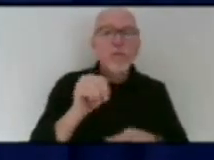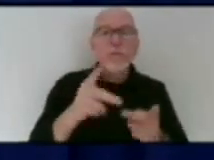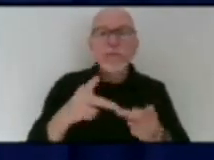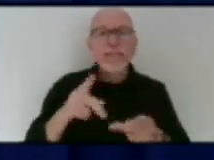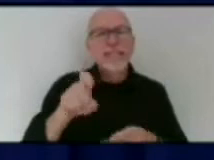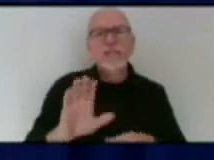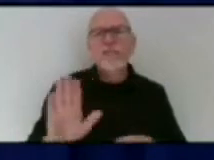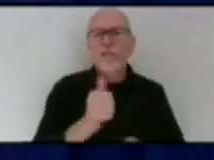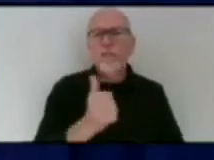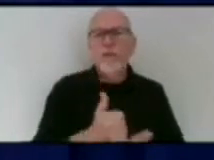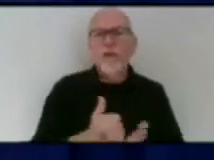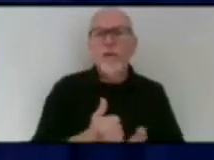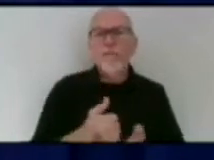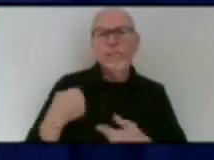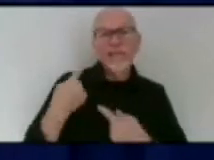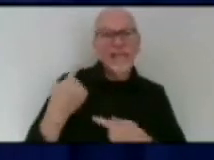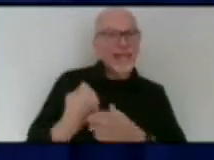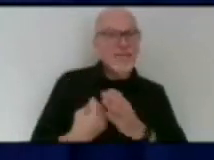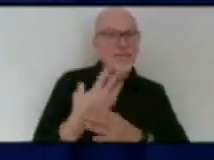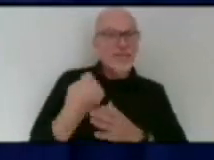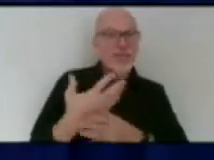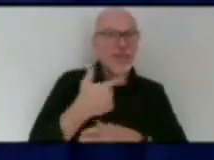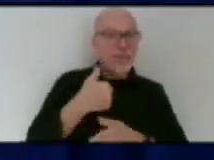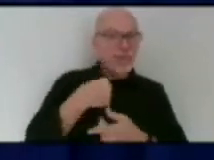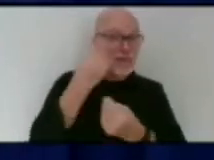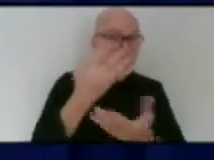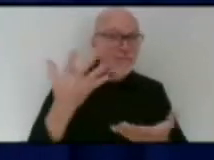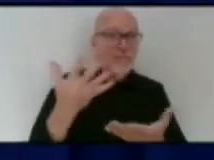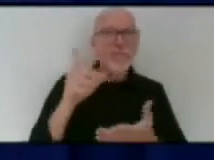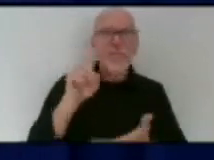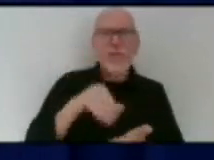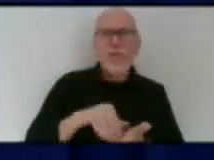the call in the spring, more than 1500 reservists have signed up and many have